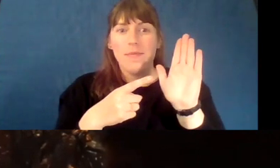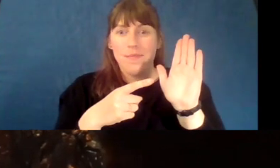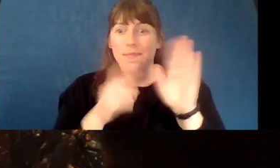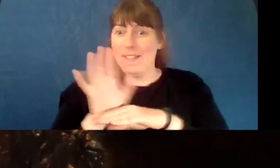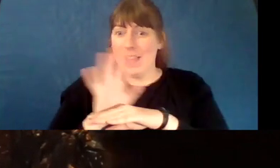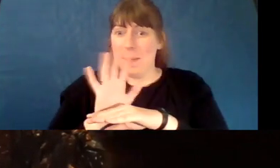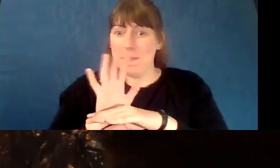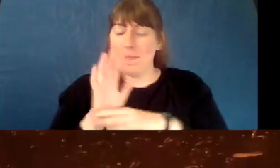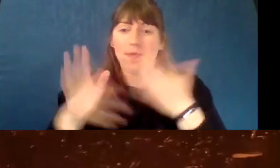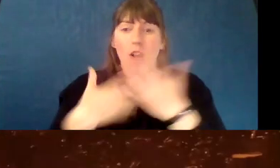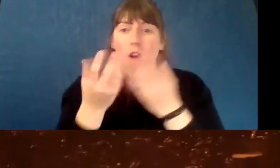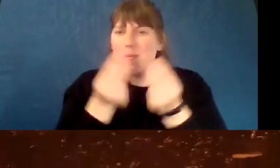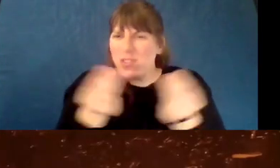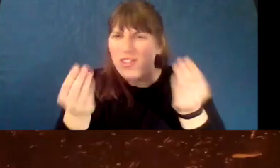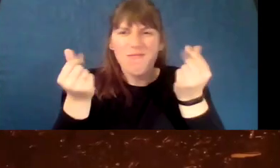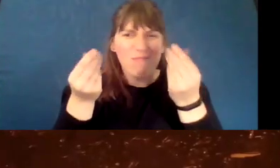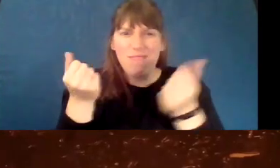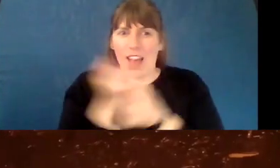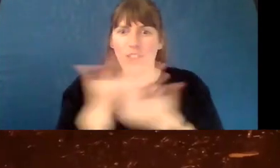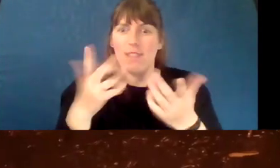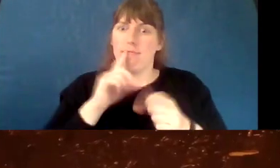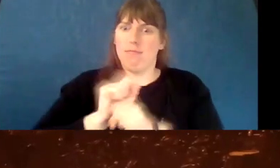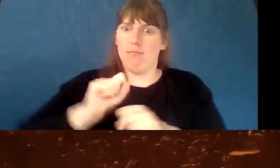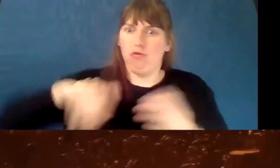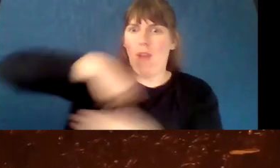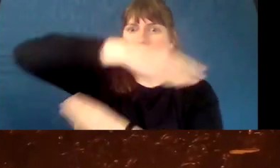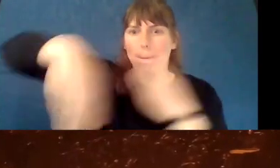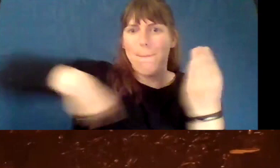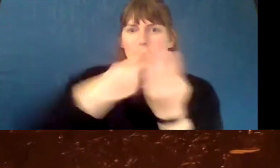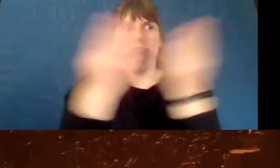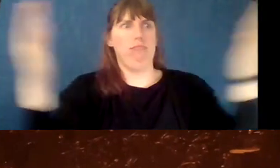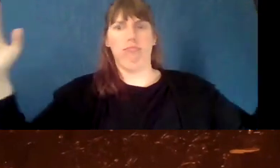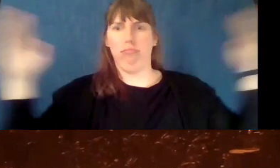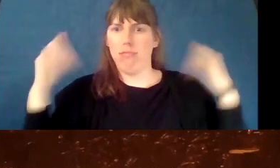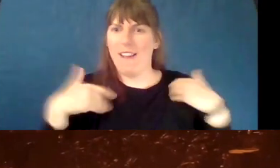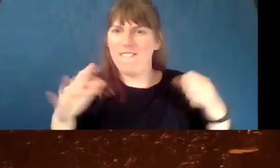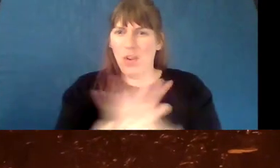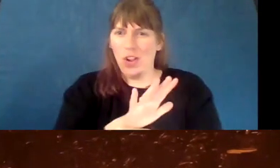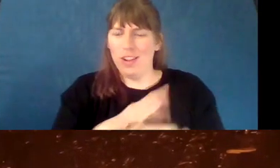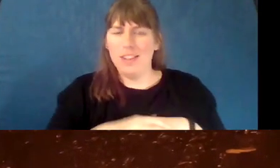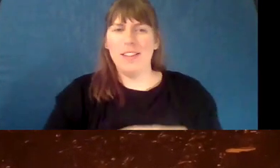actually wrapped around all over the gallery space. We essentially brought the entire set